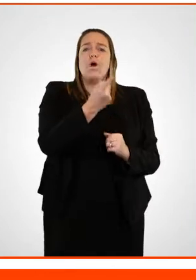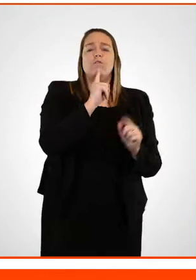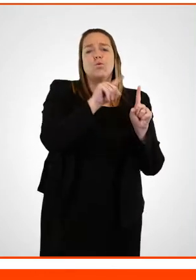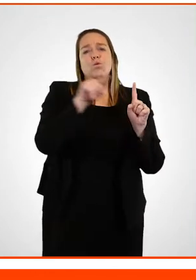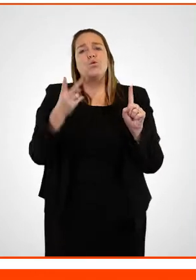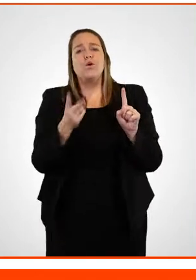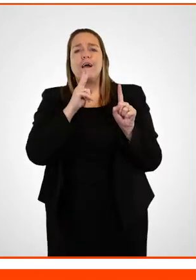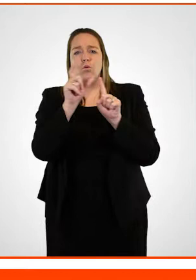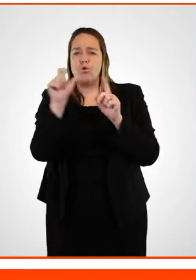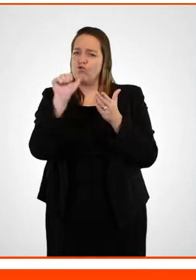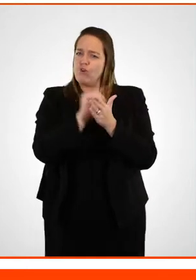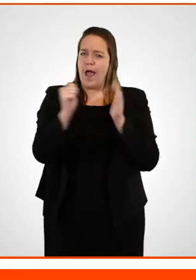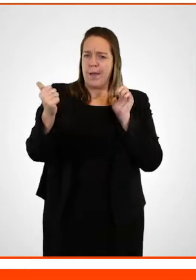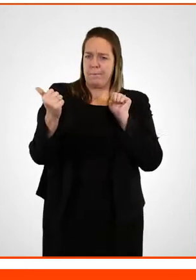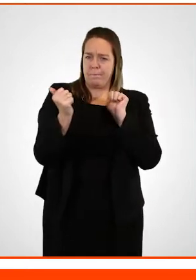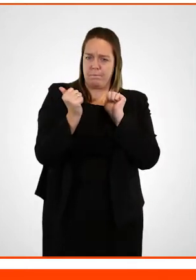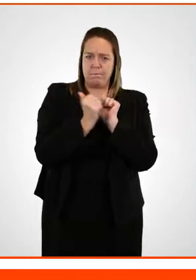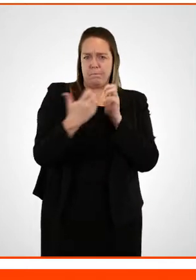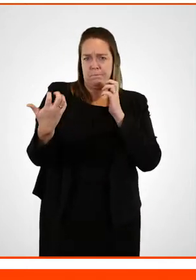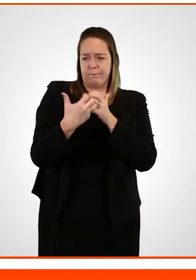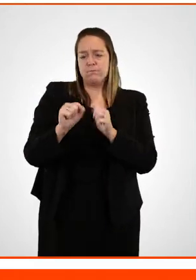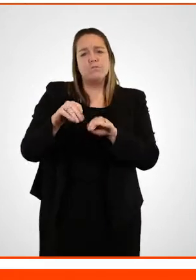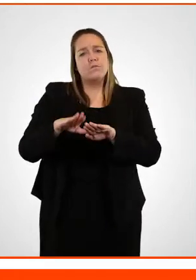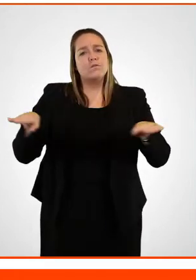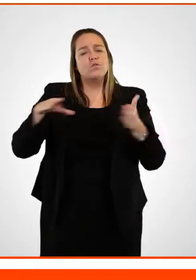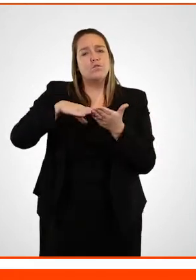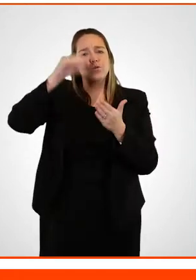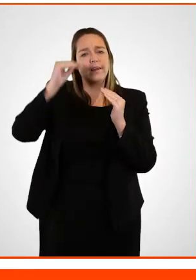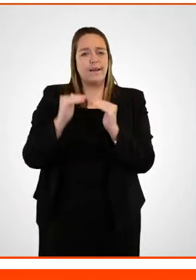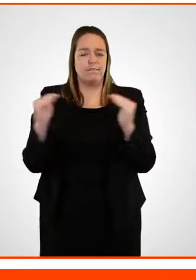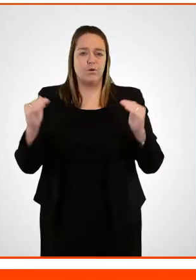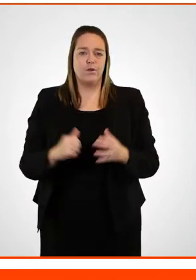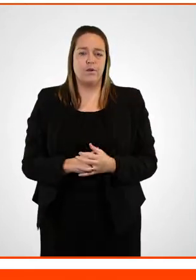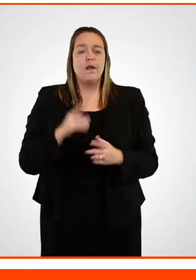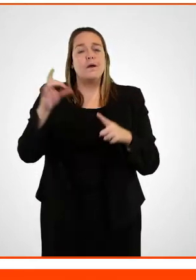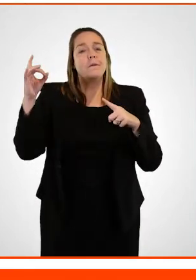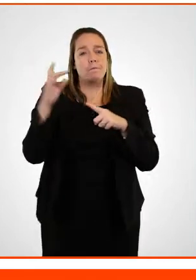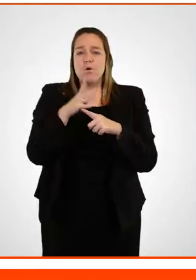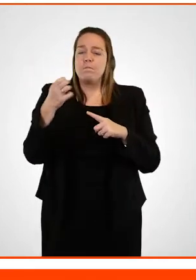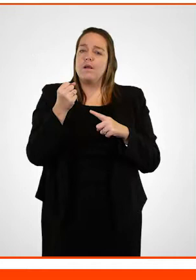that is right at the right level for students, and that's an important part, being able to use accurate assessments